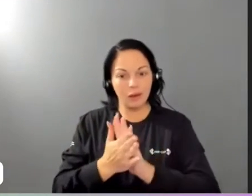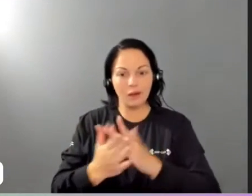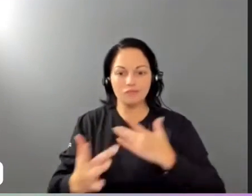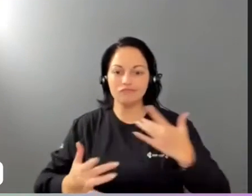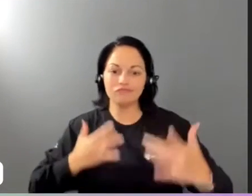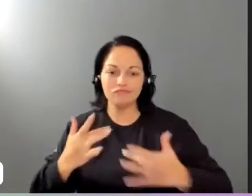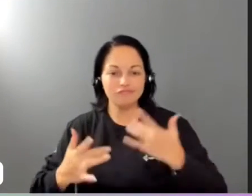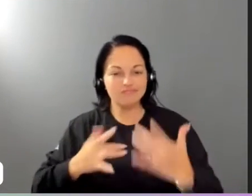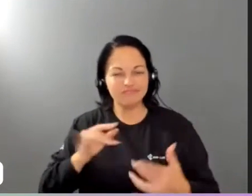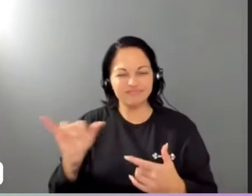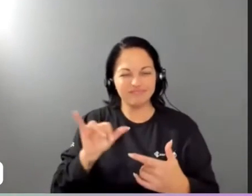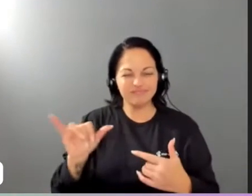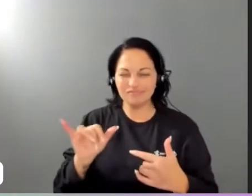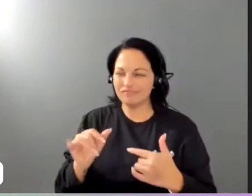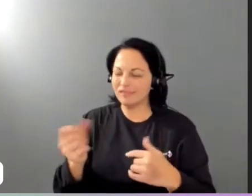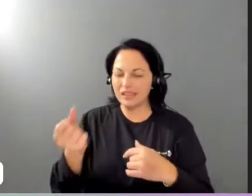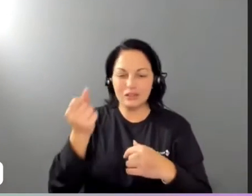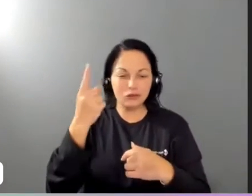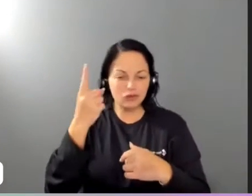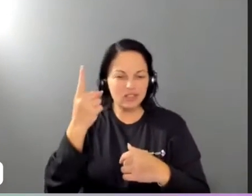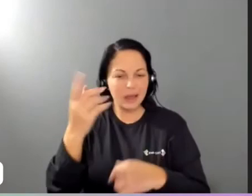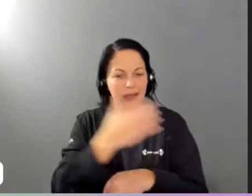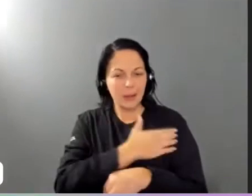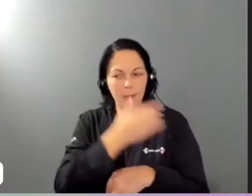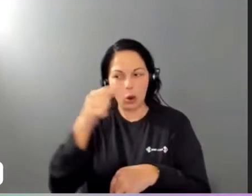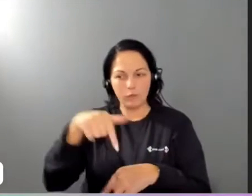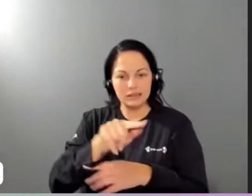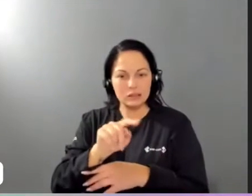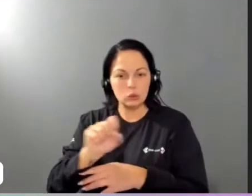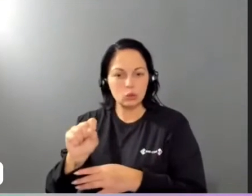in this conversation with us today are as excited, or